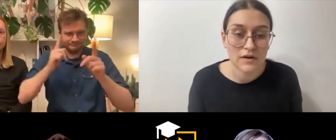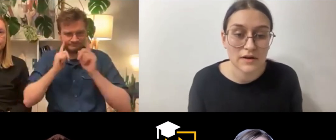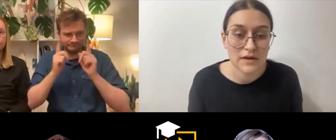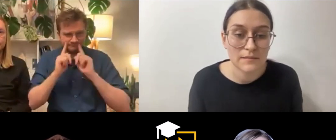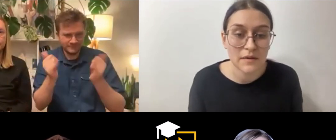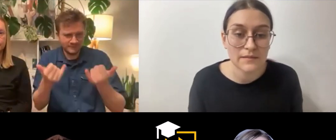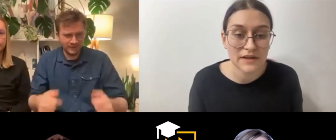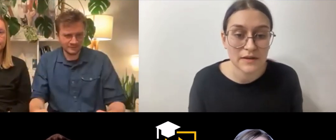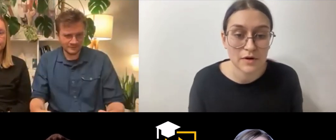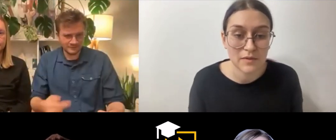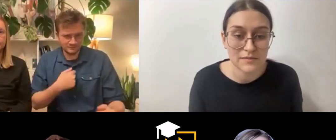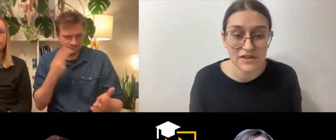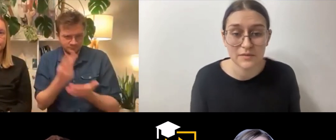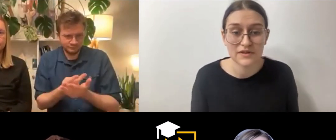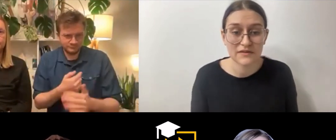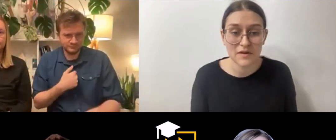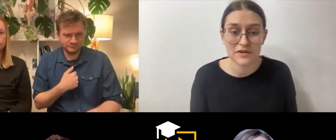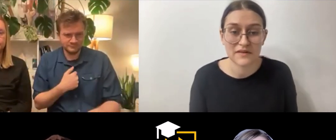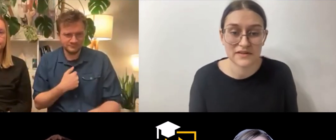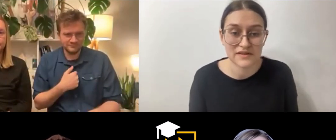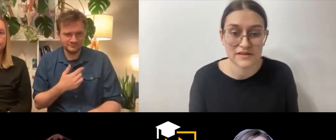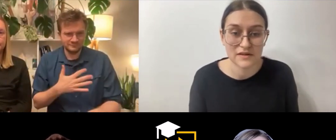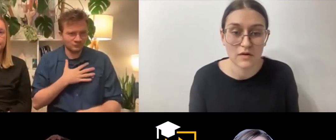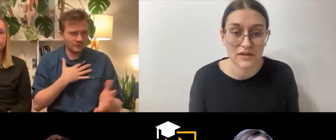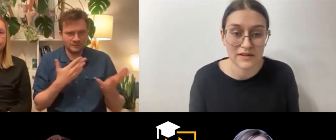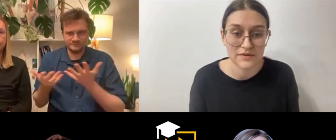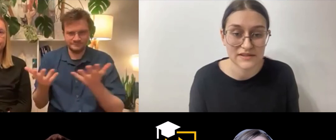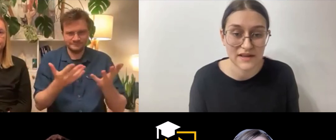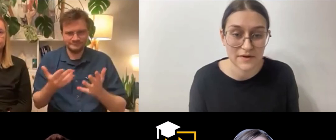I couldn't talk through camera.